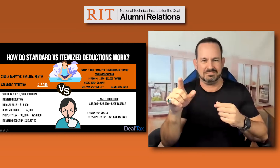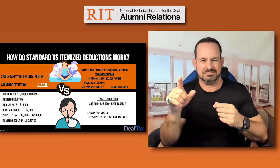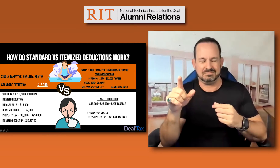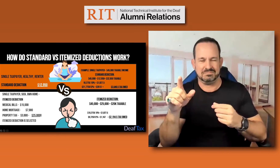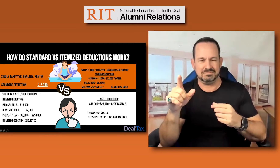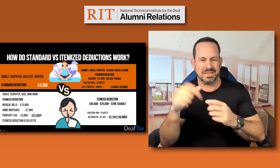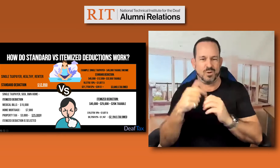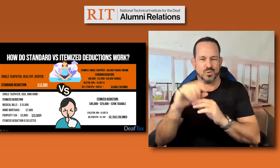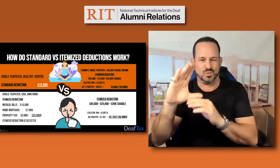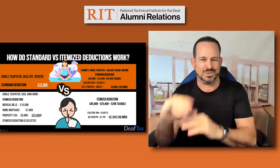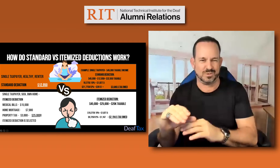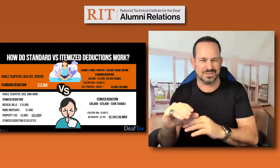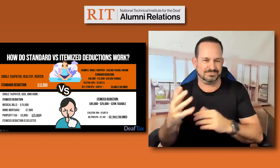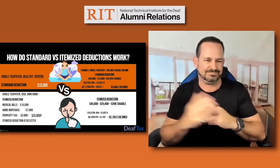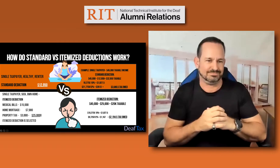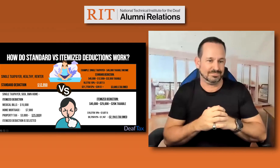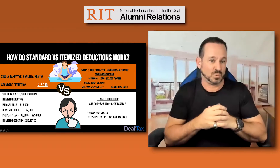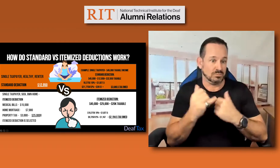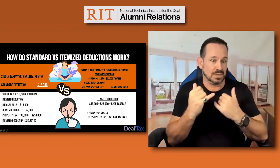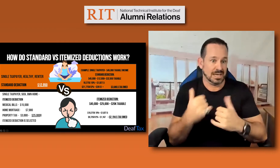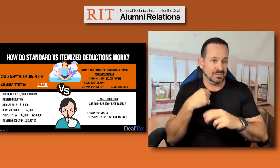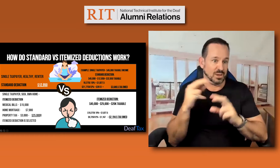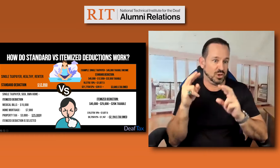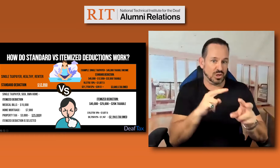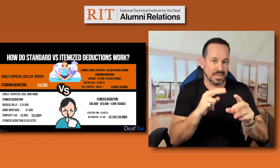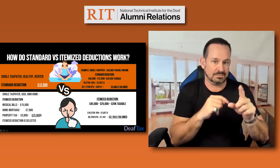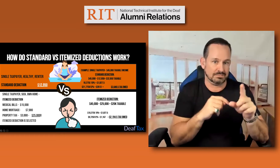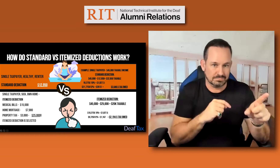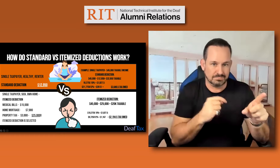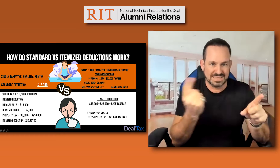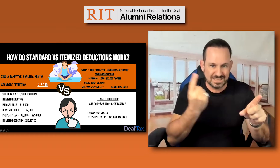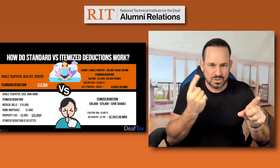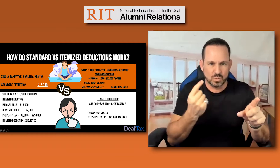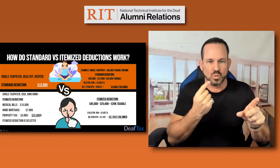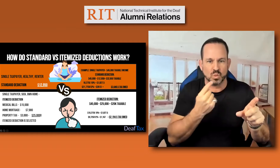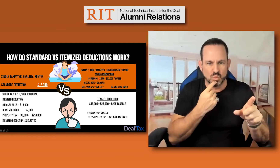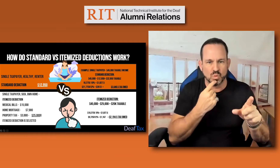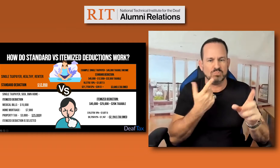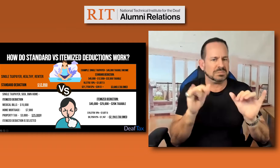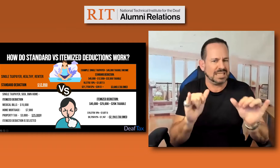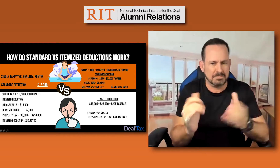and it will follow that, and do your best to reduce your taxable income.